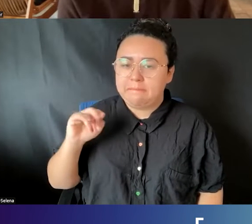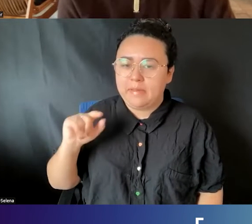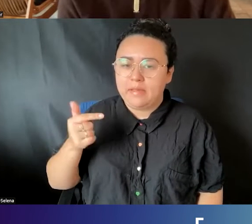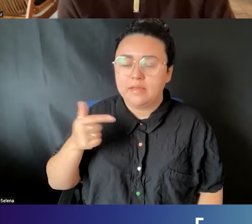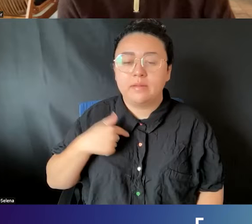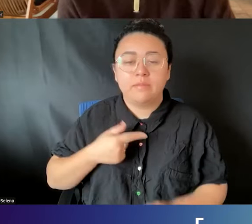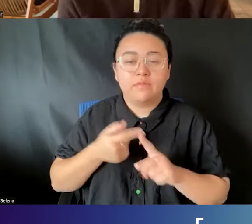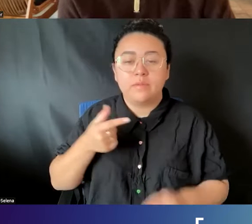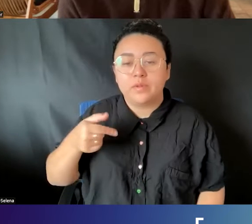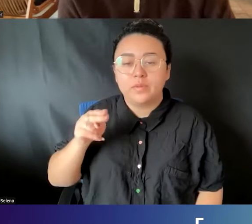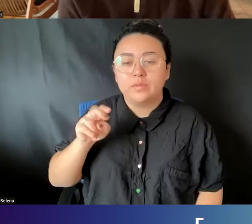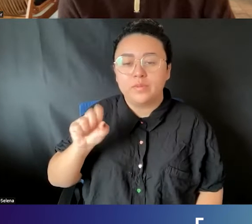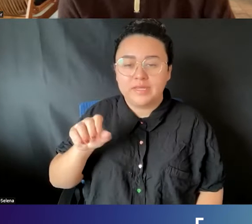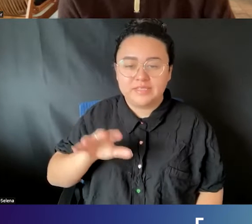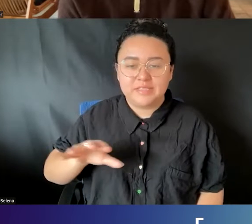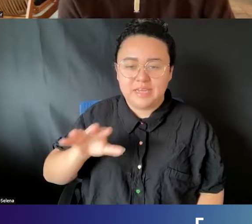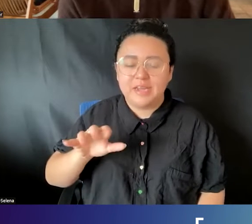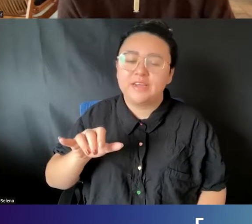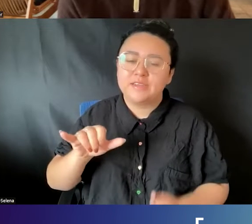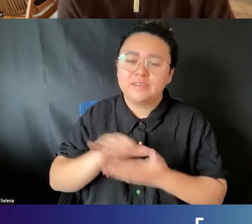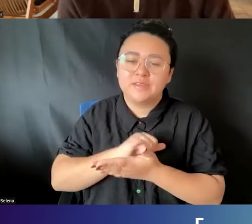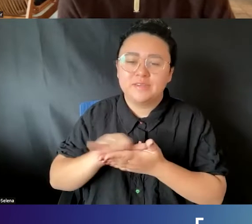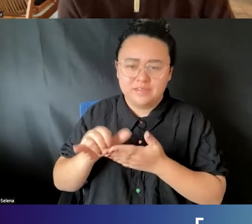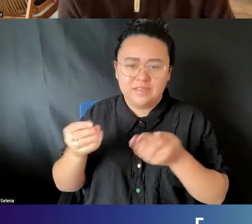which is Lenape land I go by